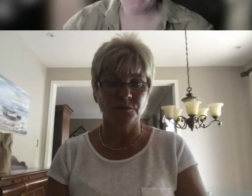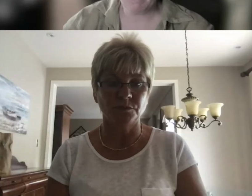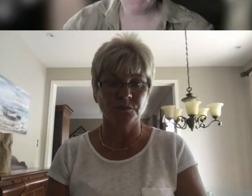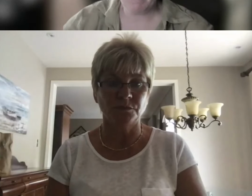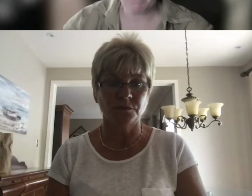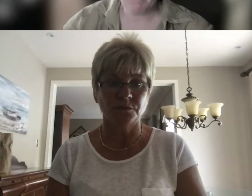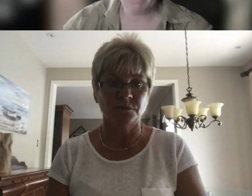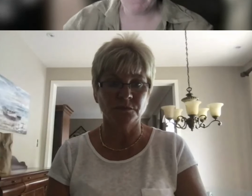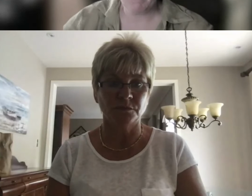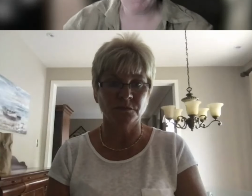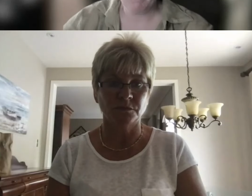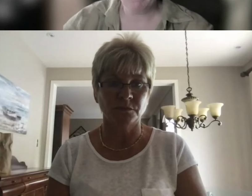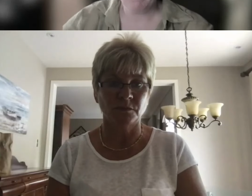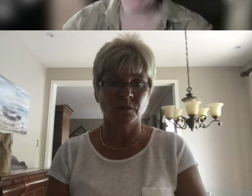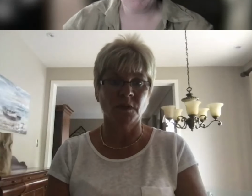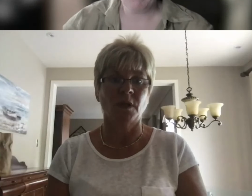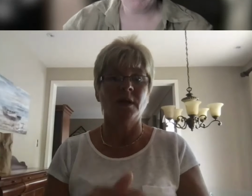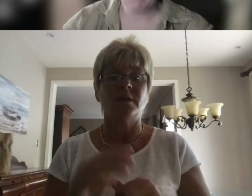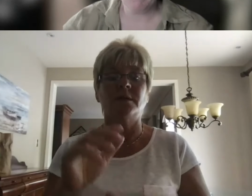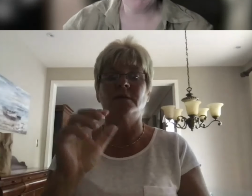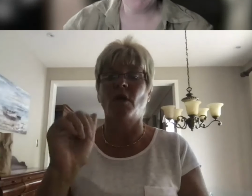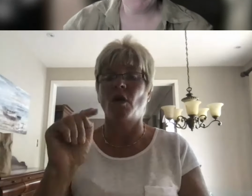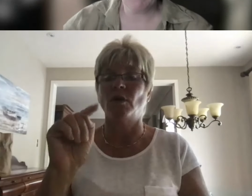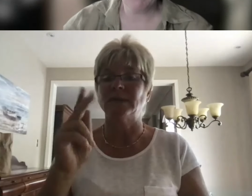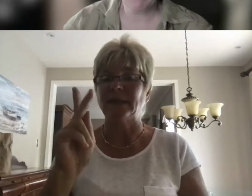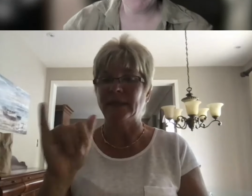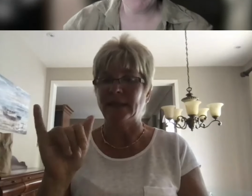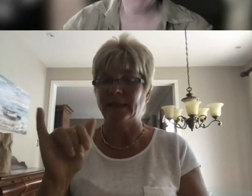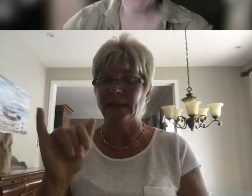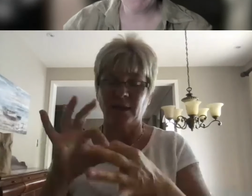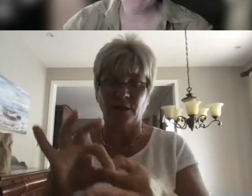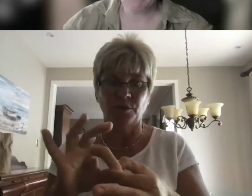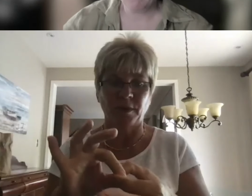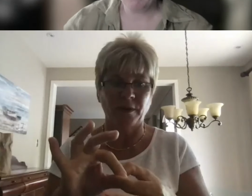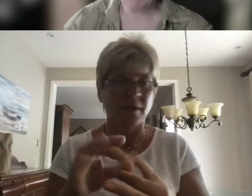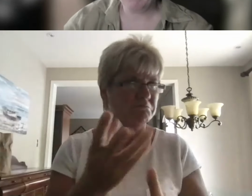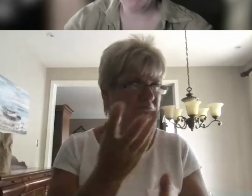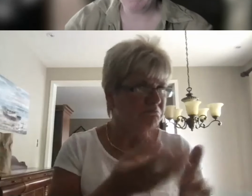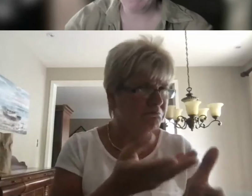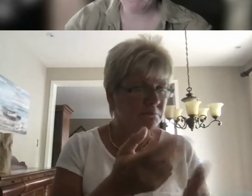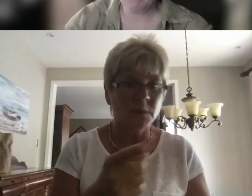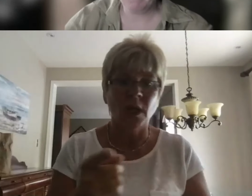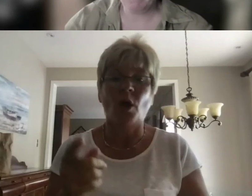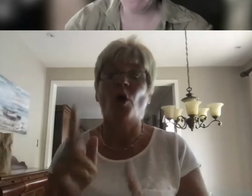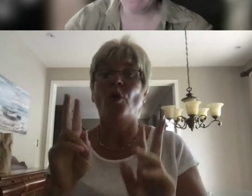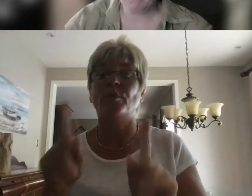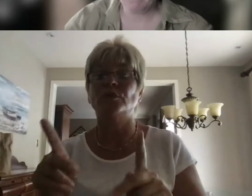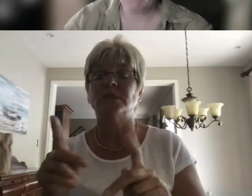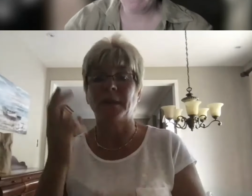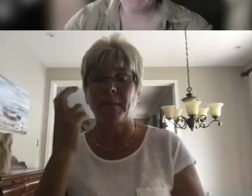do with the Alt key on the keyboard?" Or, "Why would someone who's blind want to use a computer?",